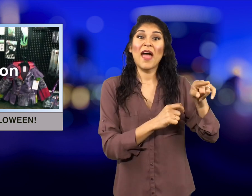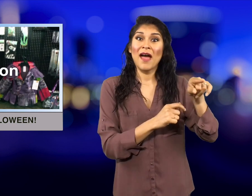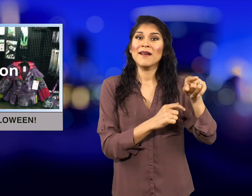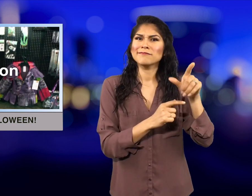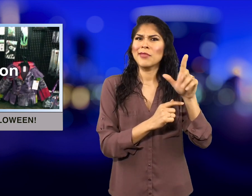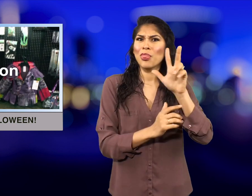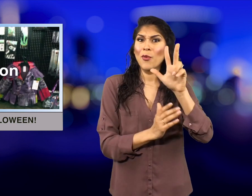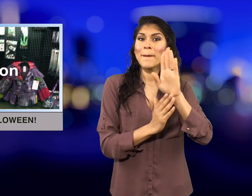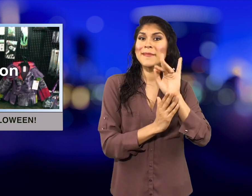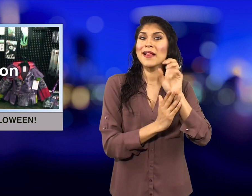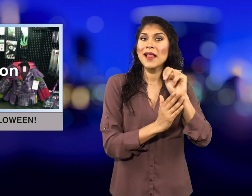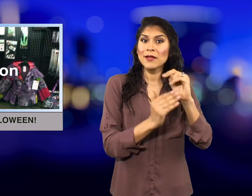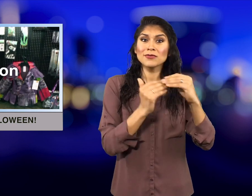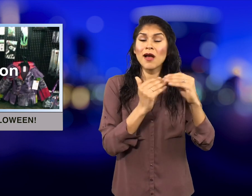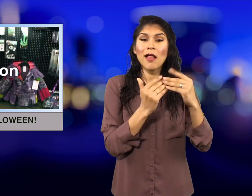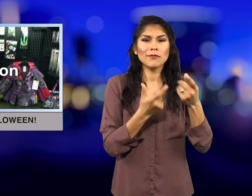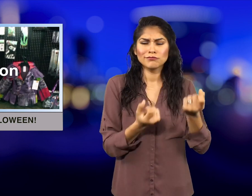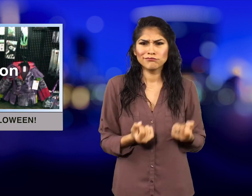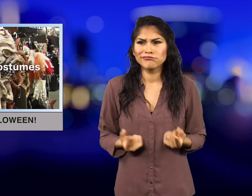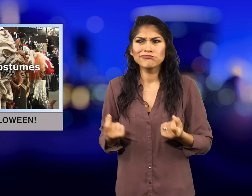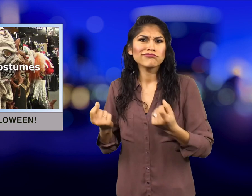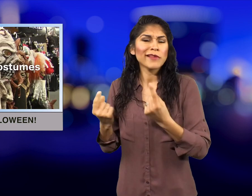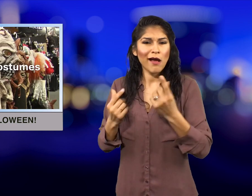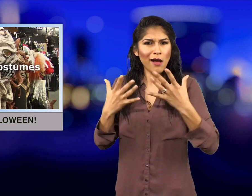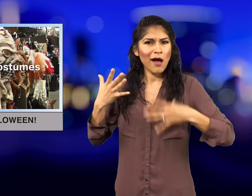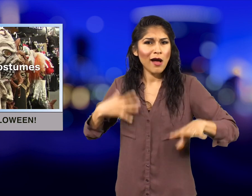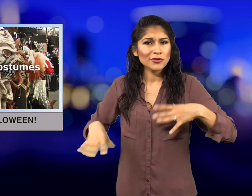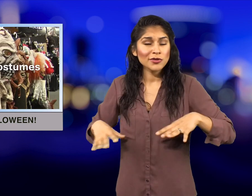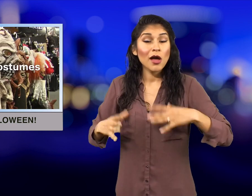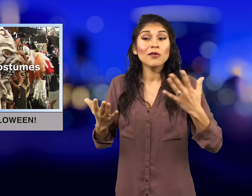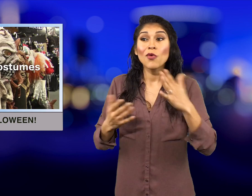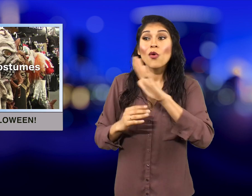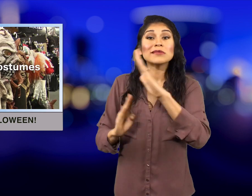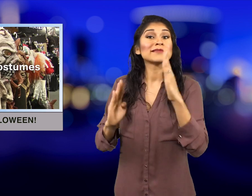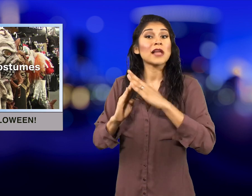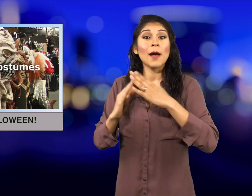The bulk of it, a little more than $3 billion, will be spent on costumes.